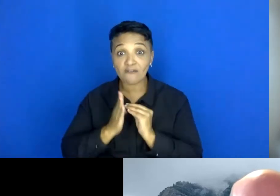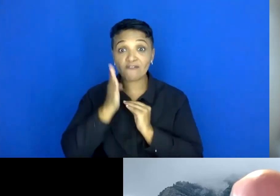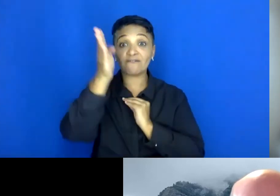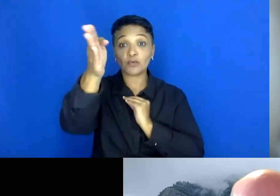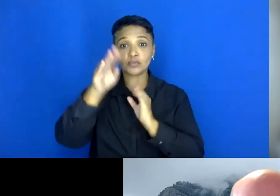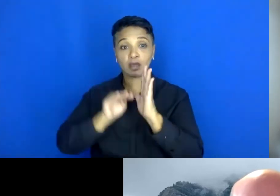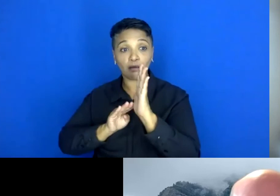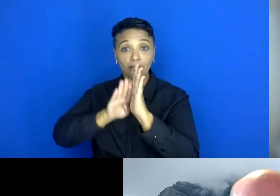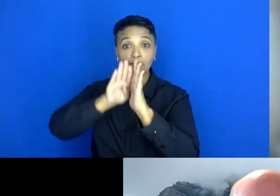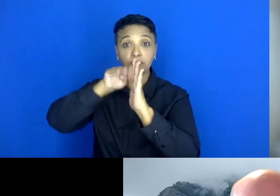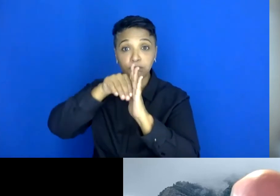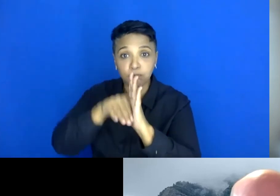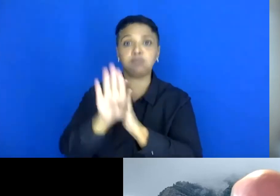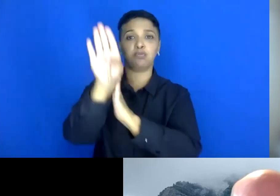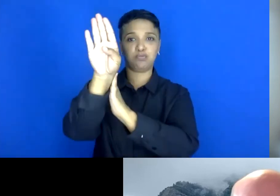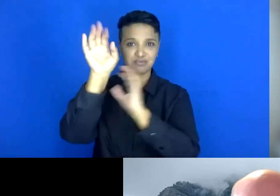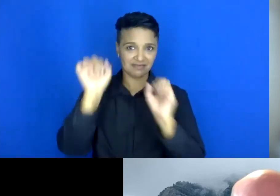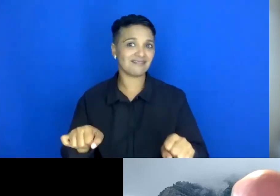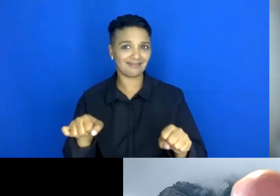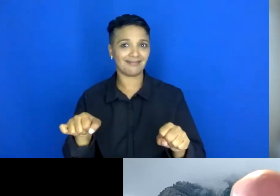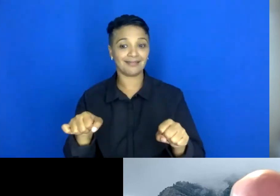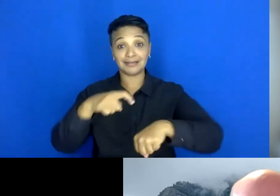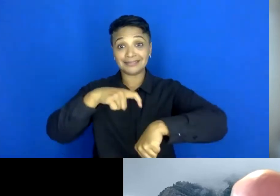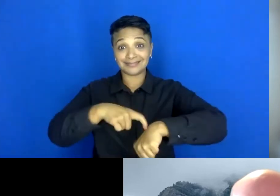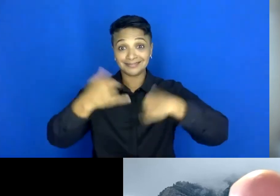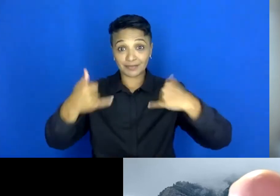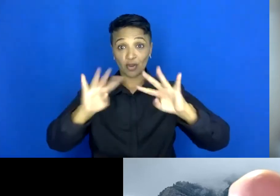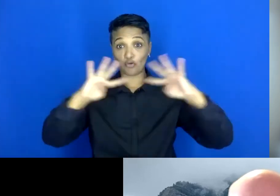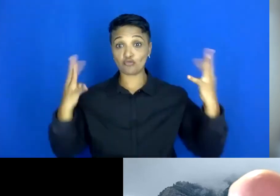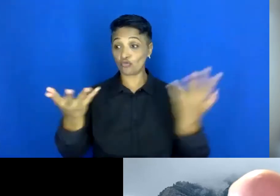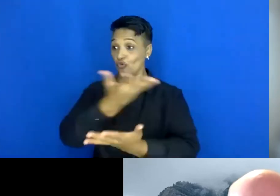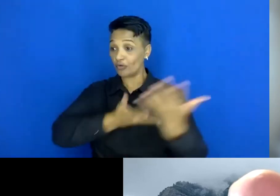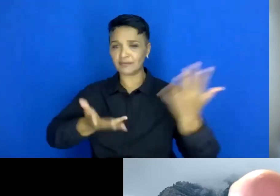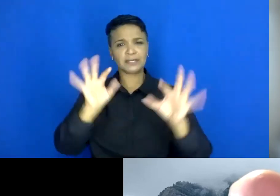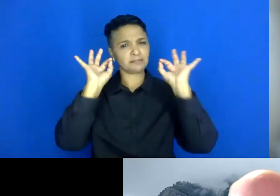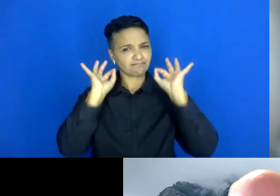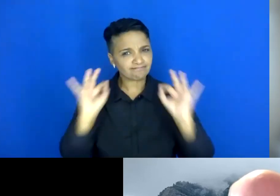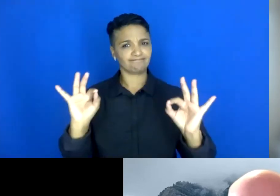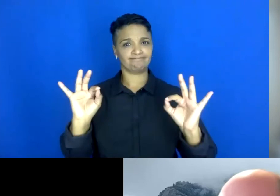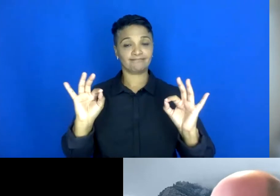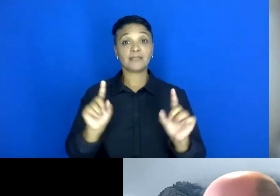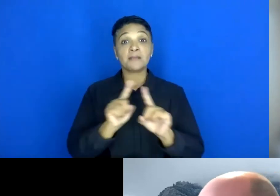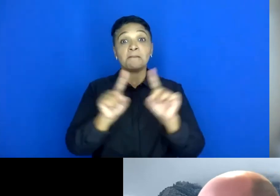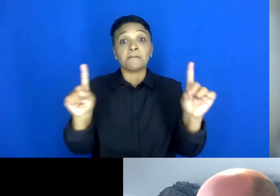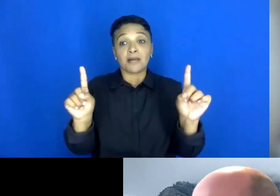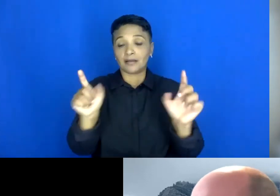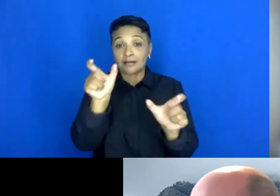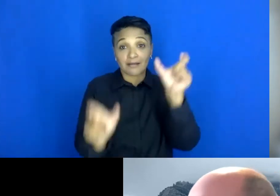conversation comes at a very um timely moment but all young people have a right to be heard and i